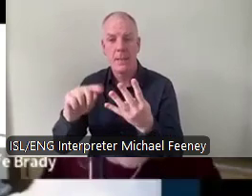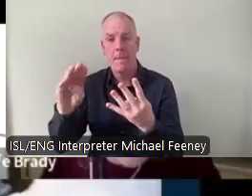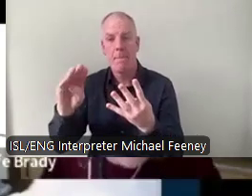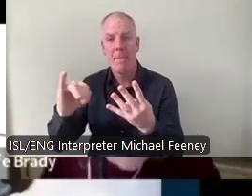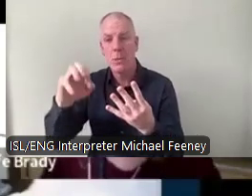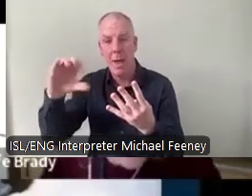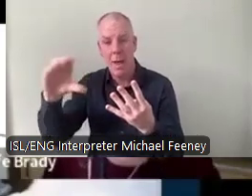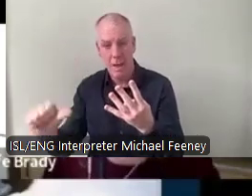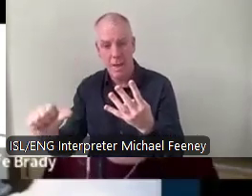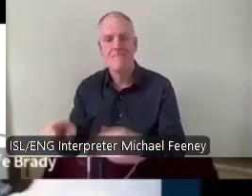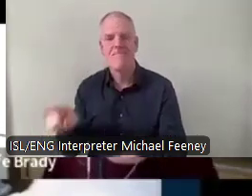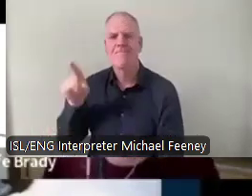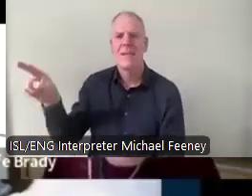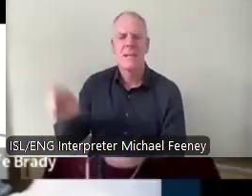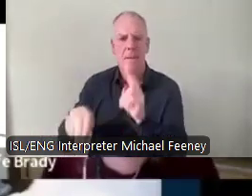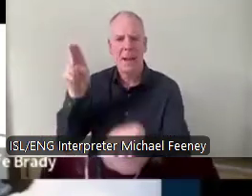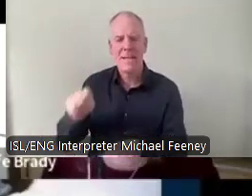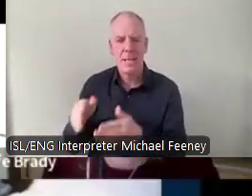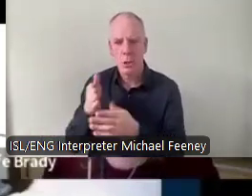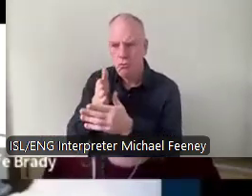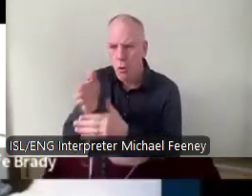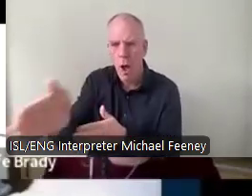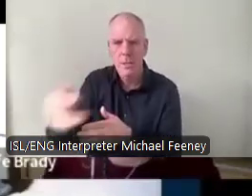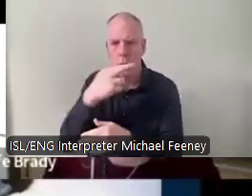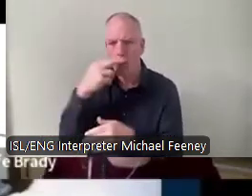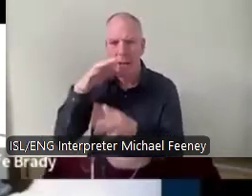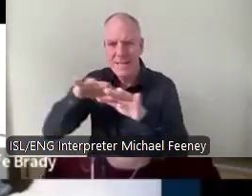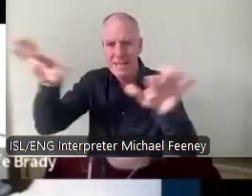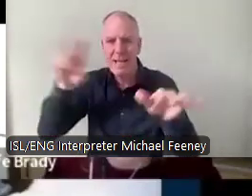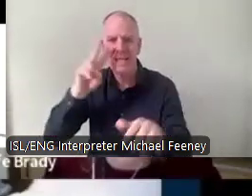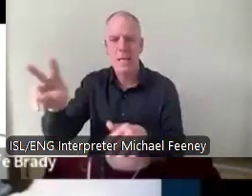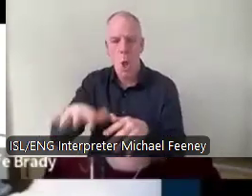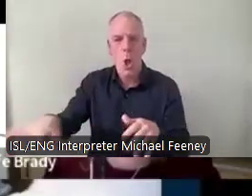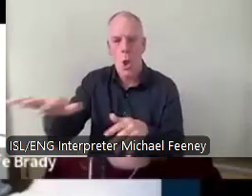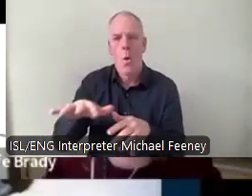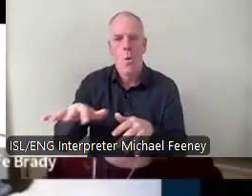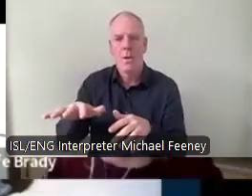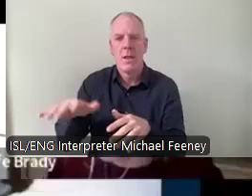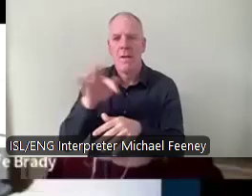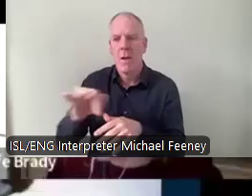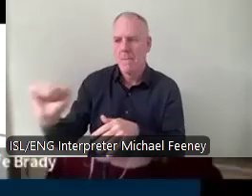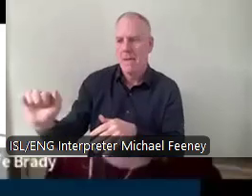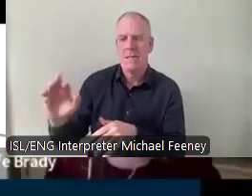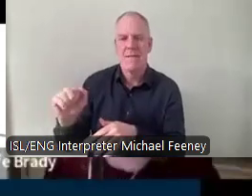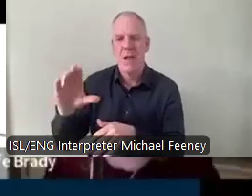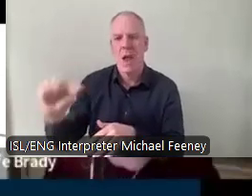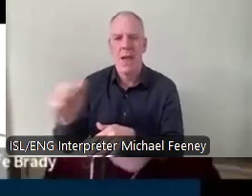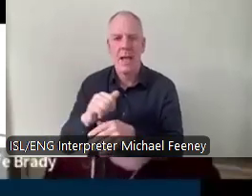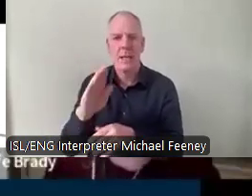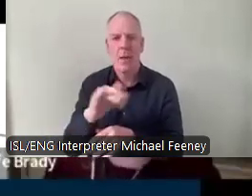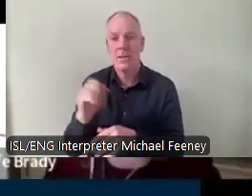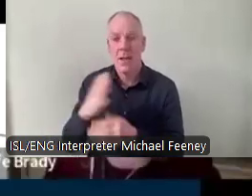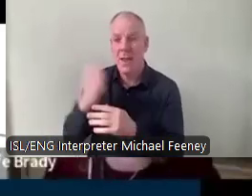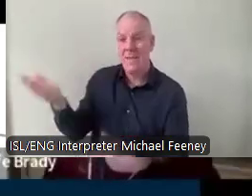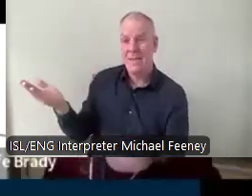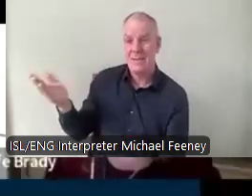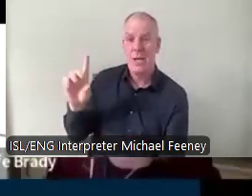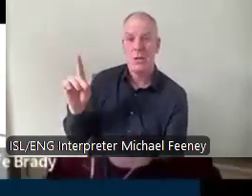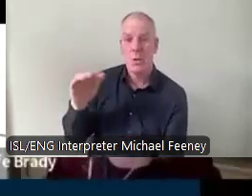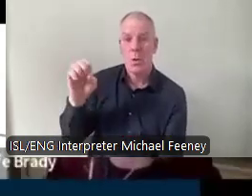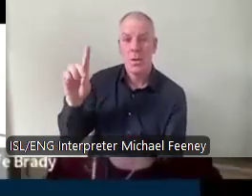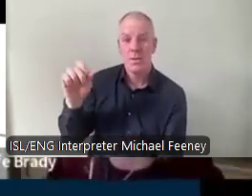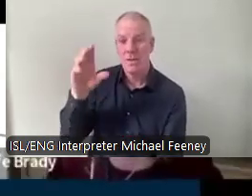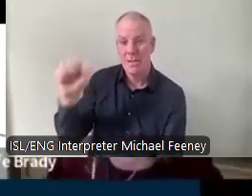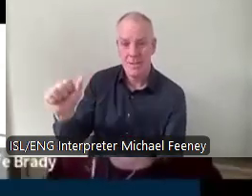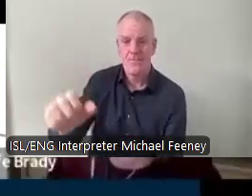of the Red Sea, we can identify many local influences, from Ferrarese and Bolognese artists like Dosso Dossi. This is a nice example of a work from the National Gallery